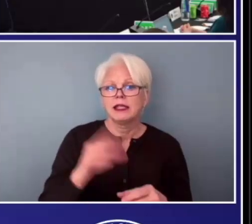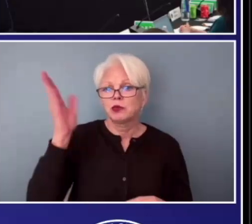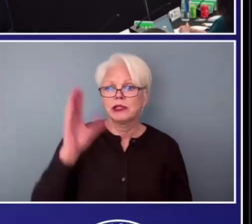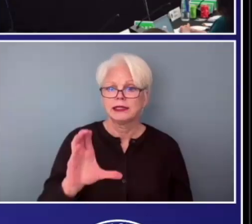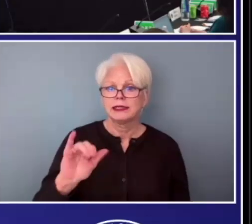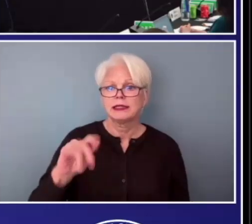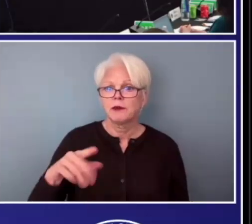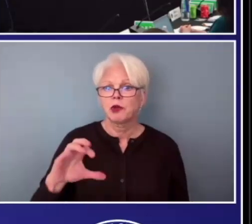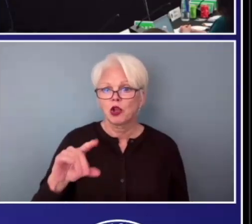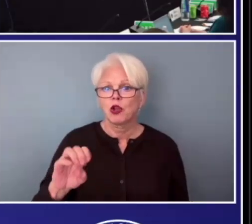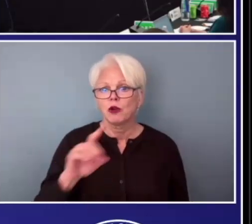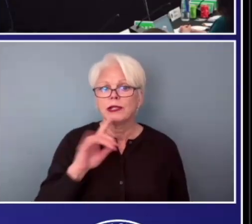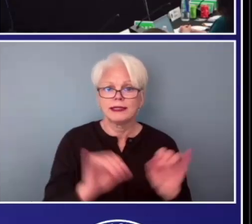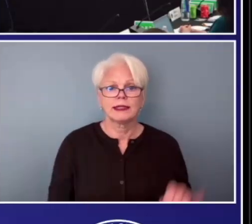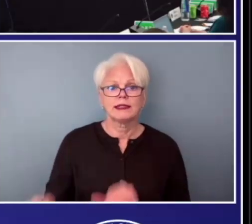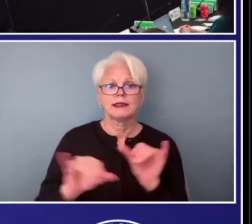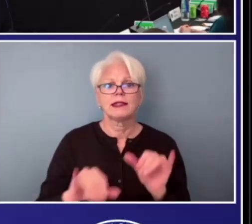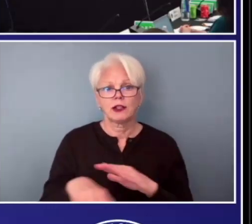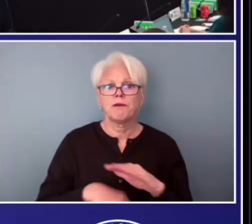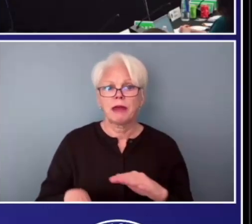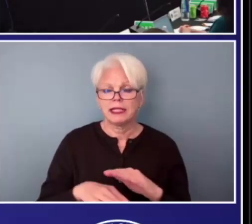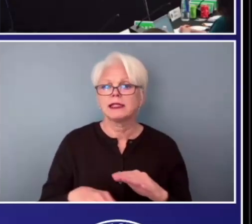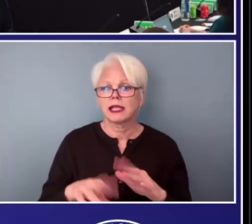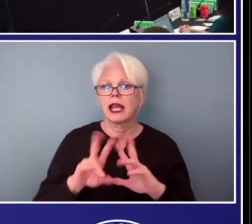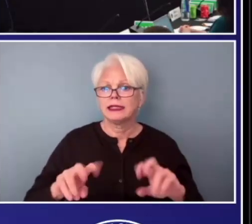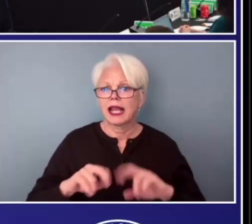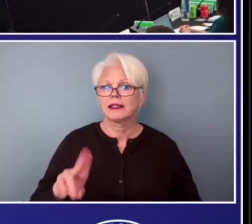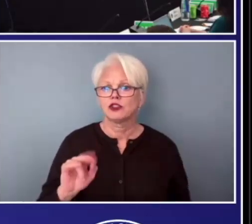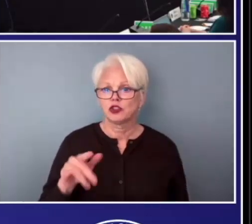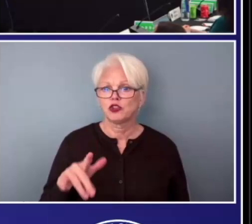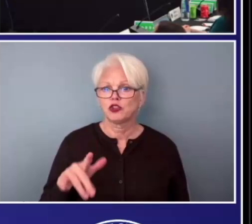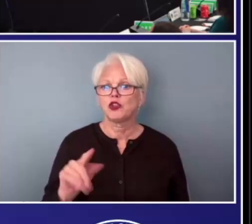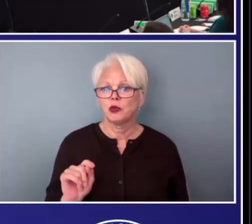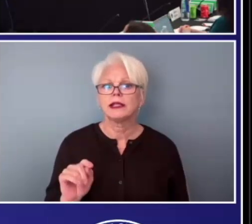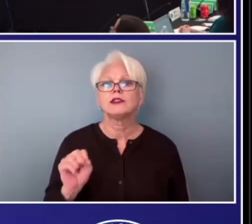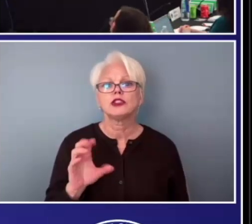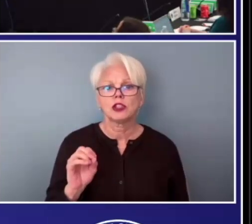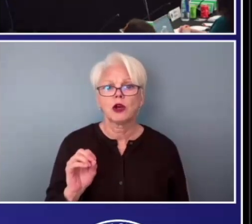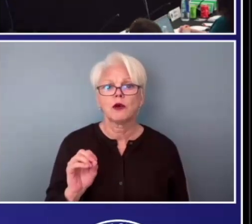standard basic unit of analysis. And so that -- those efforts would be using